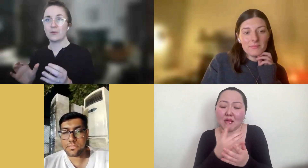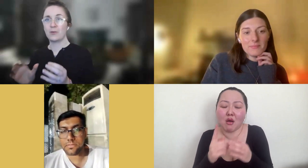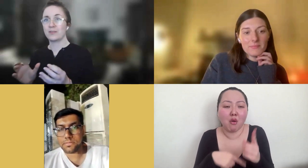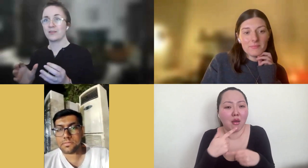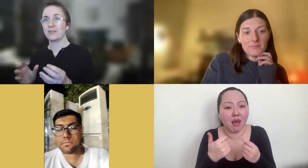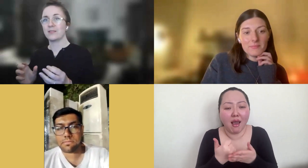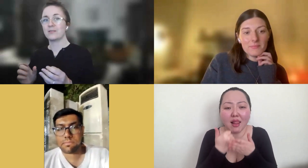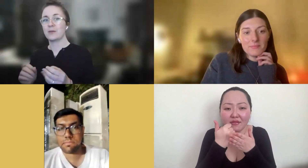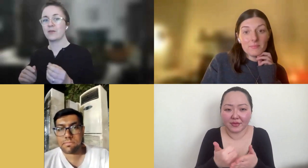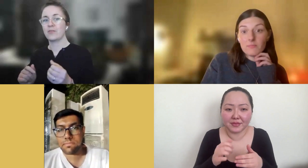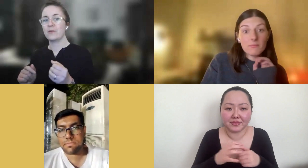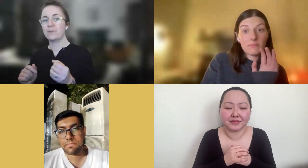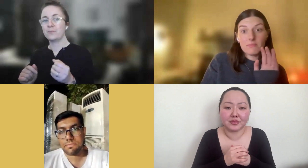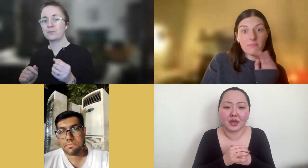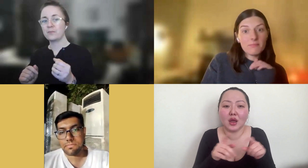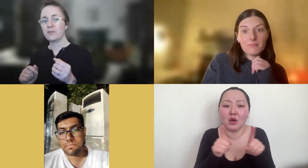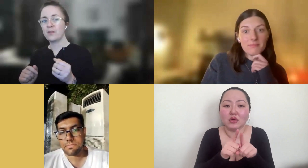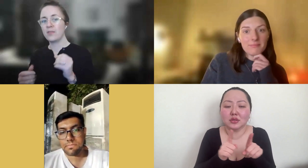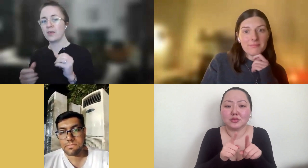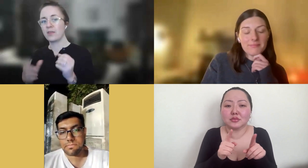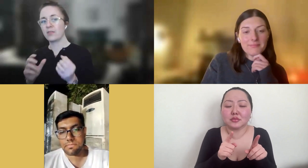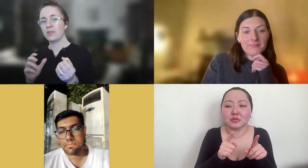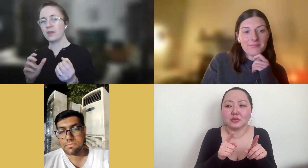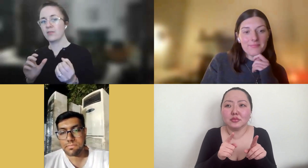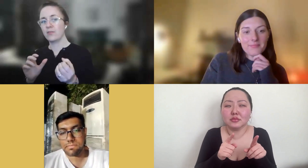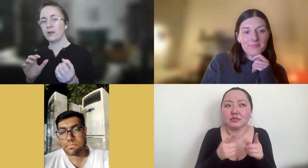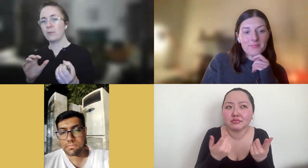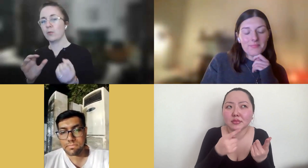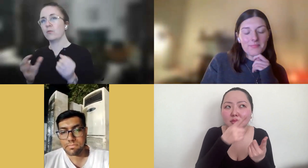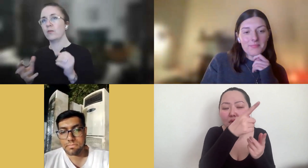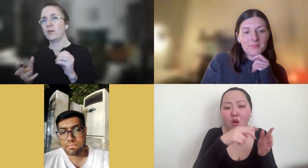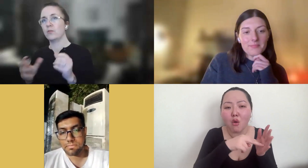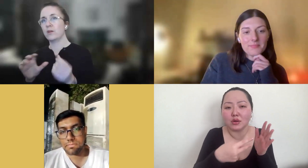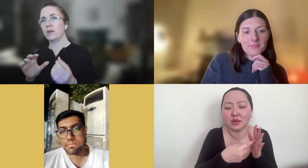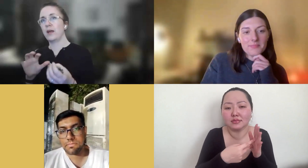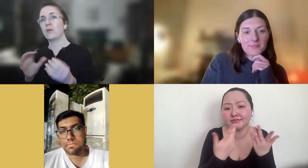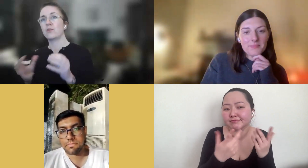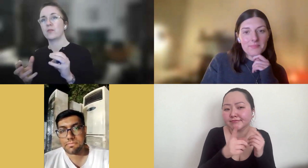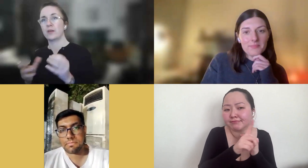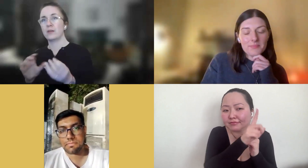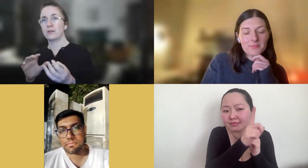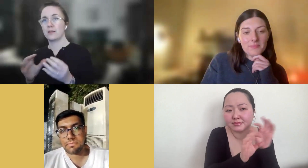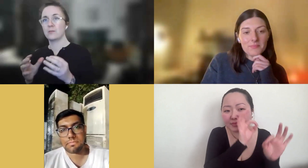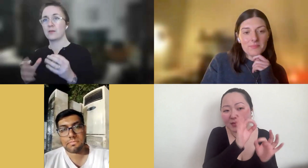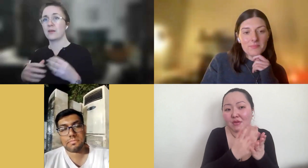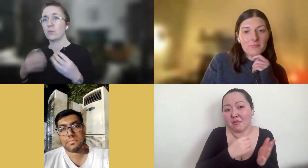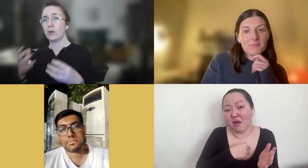my honest answers. I think it is really important for you to find out how to navigate this. That is